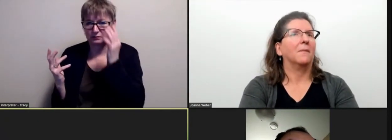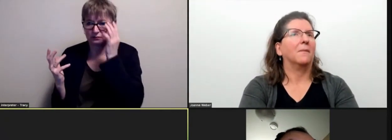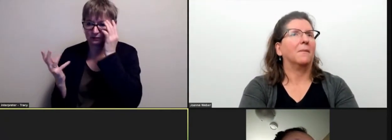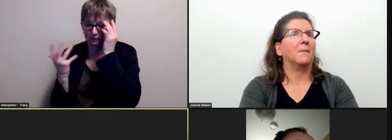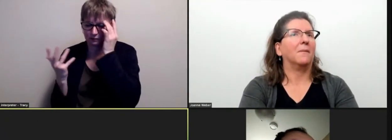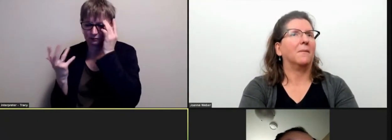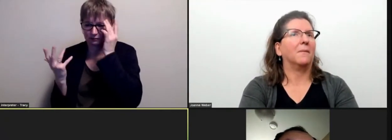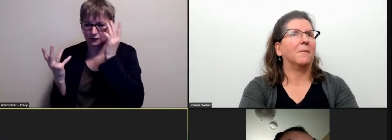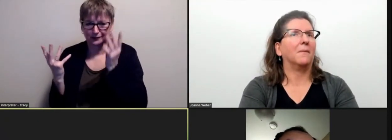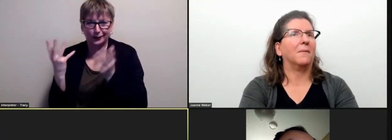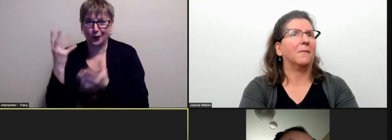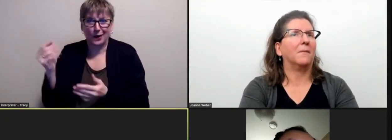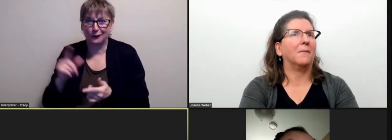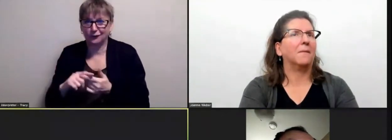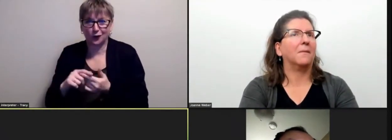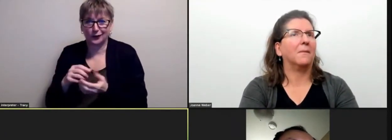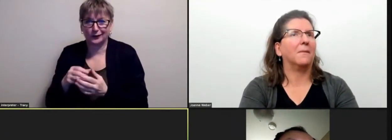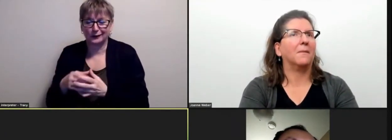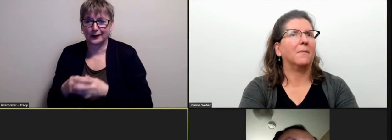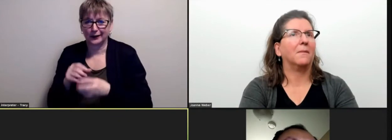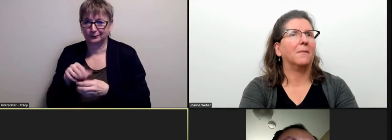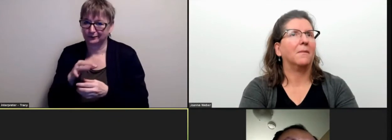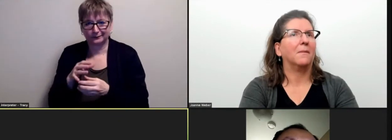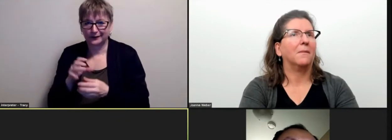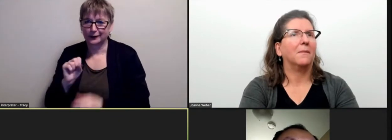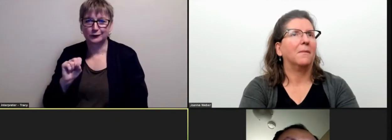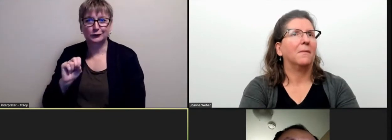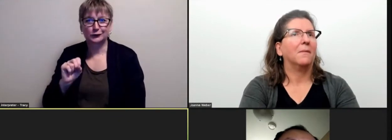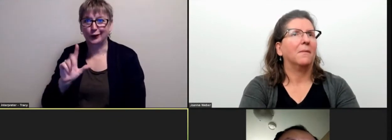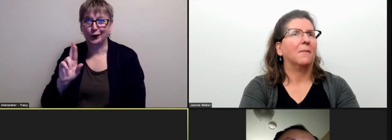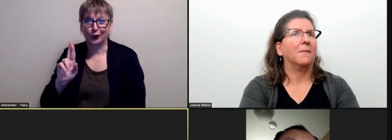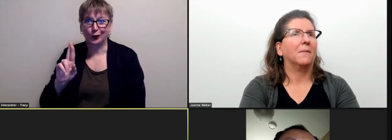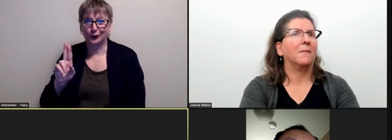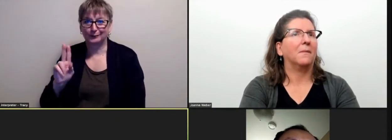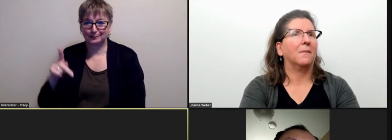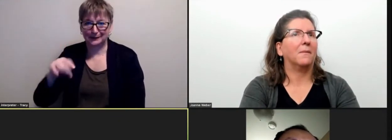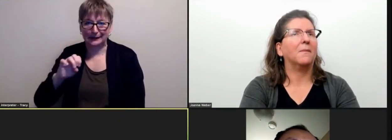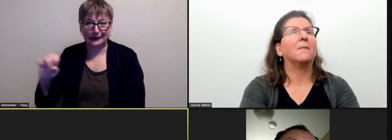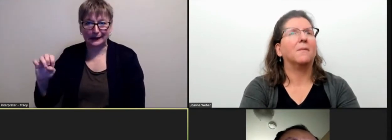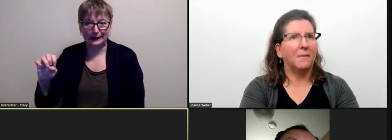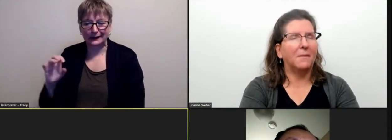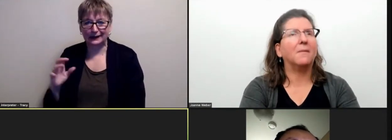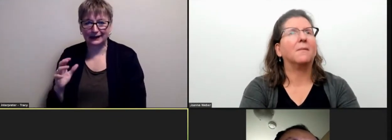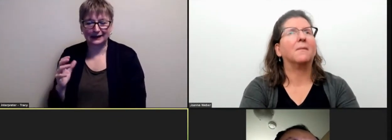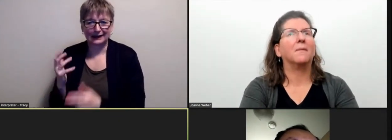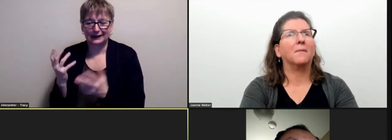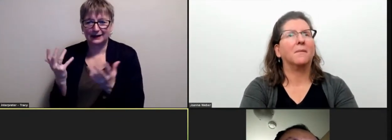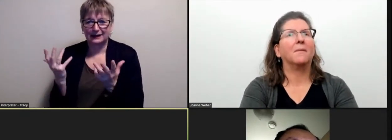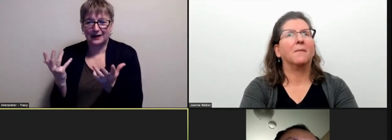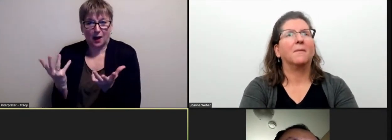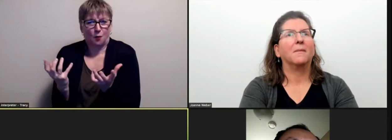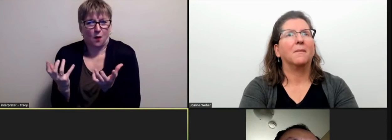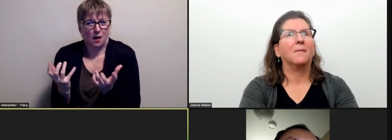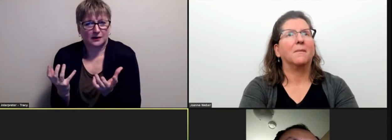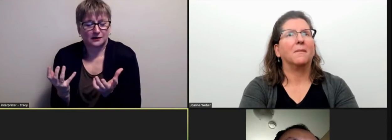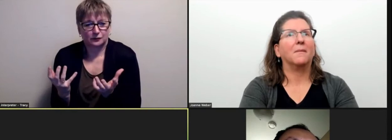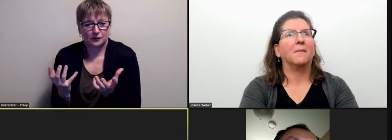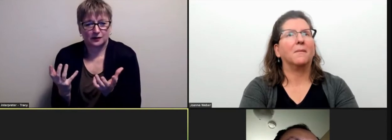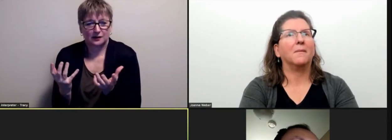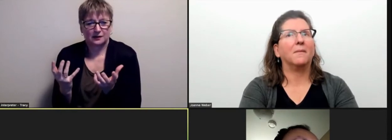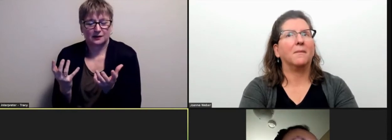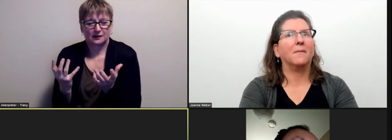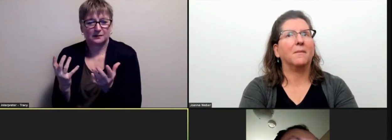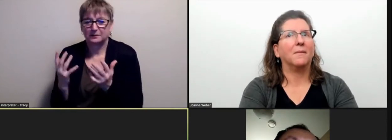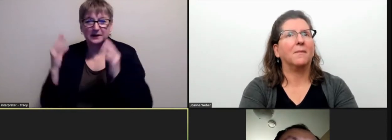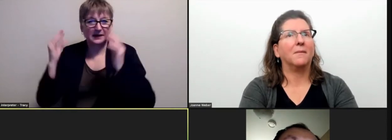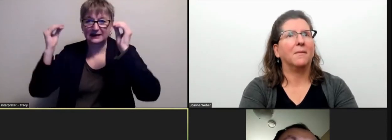out for a slurping runner or or something wisdom but uh i you know uh the the teachers and the in